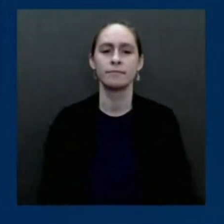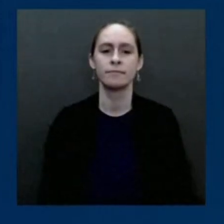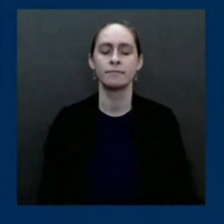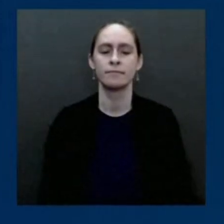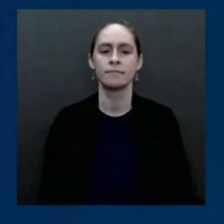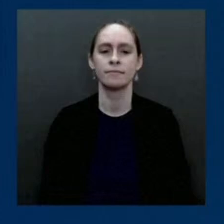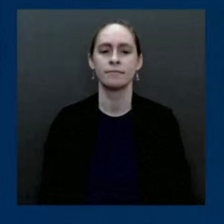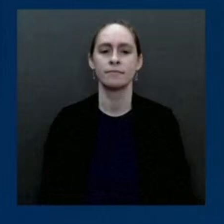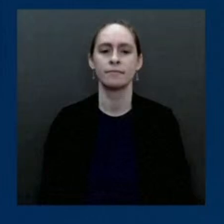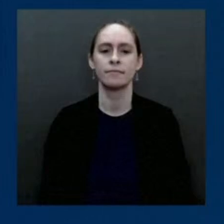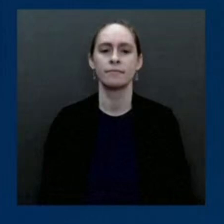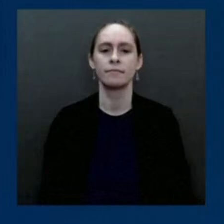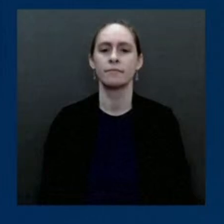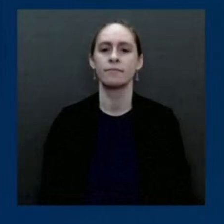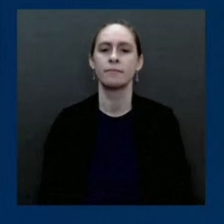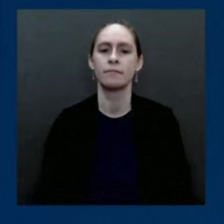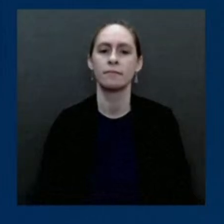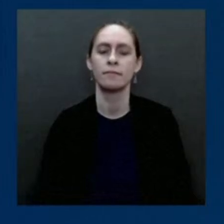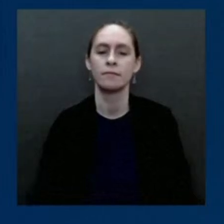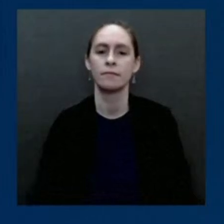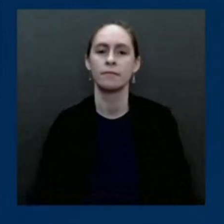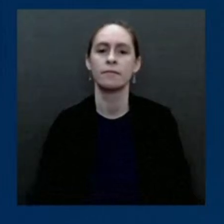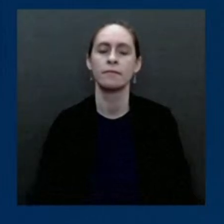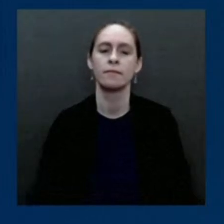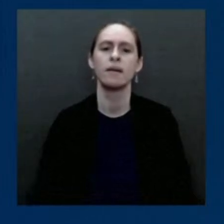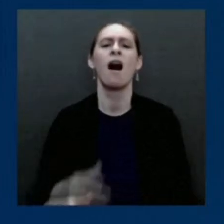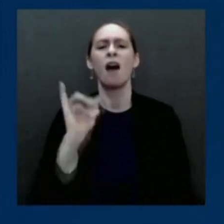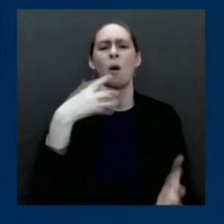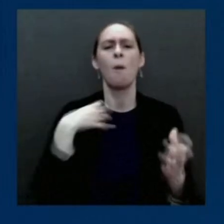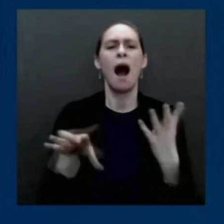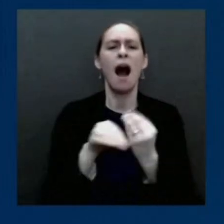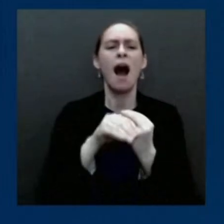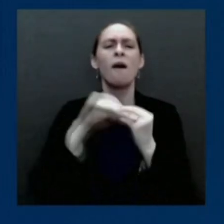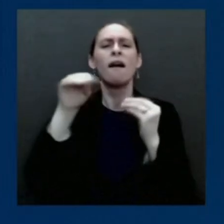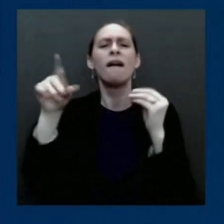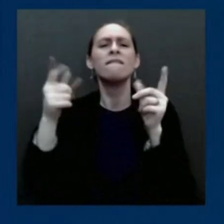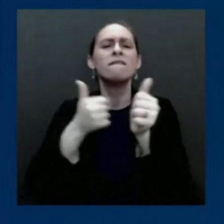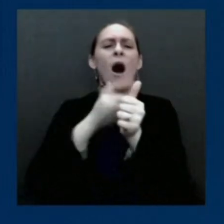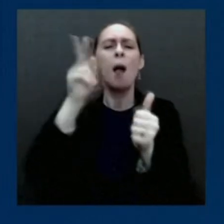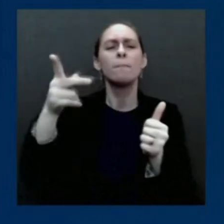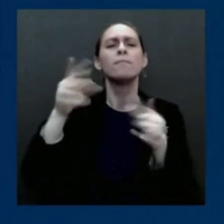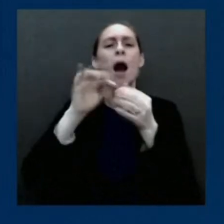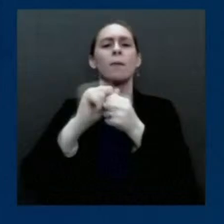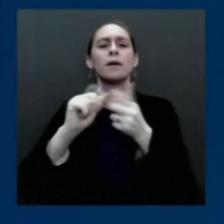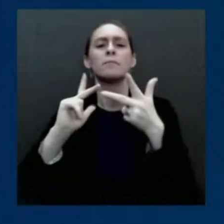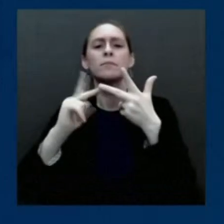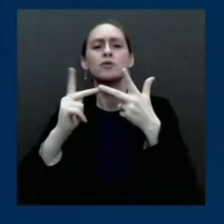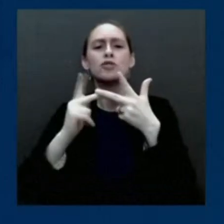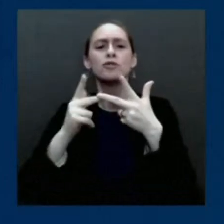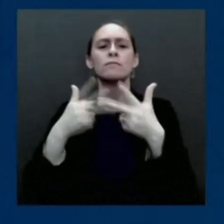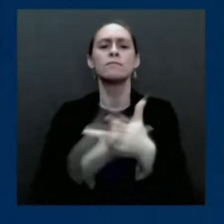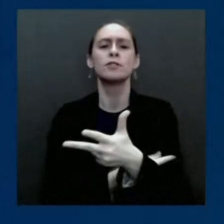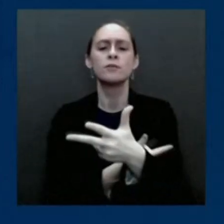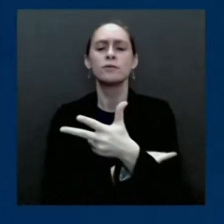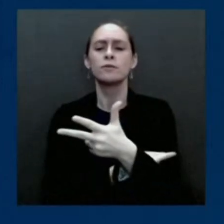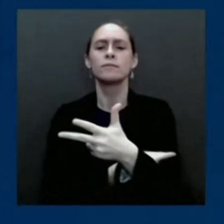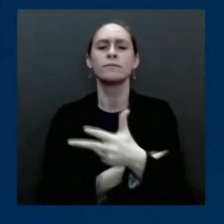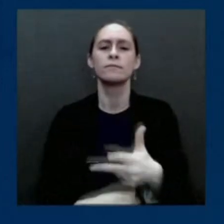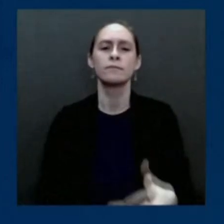I DID TRACK DOWN THE DATA SO AS I SAID NEARLY TWO OUT OF THREE